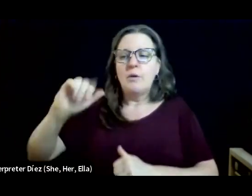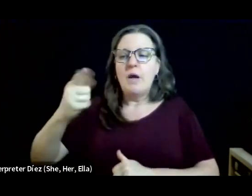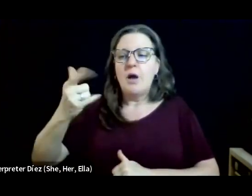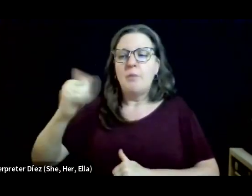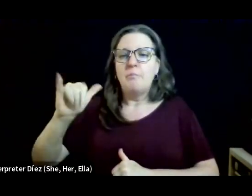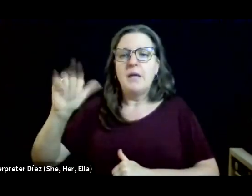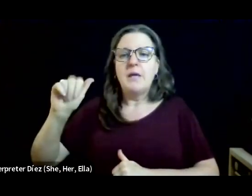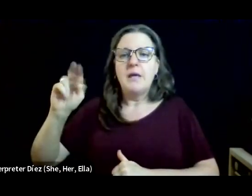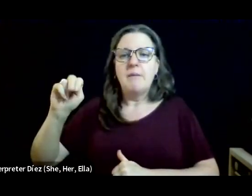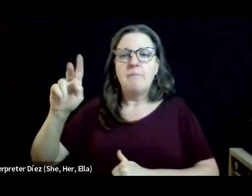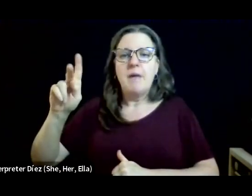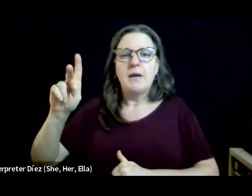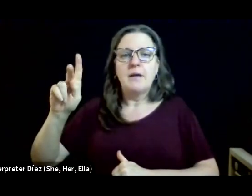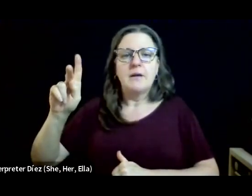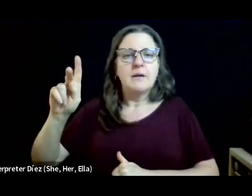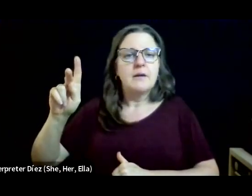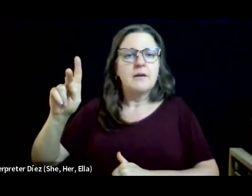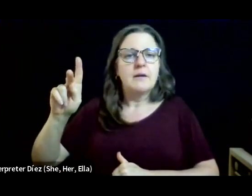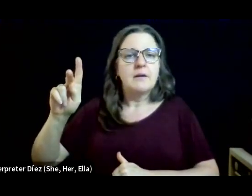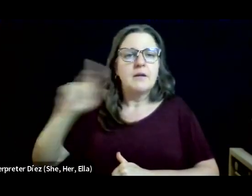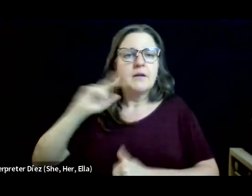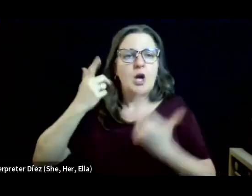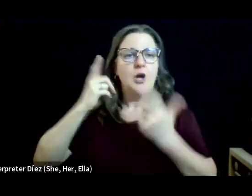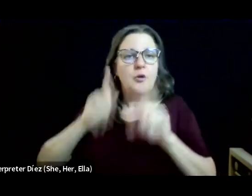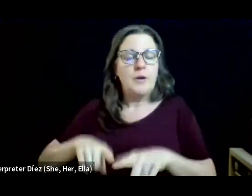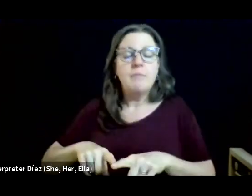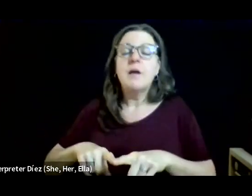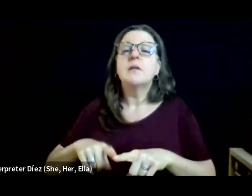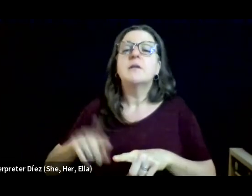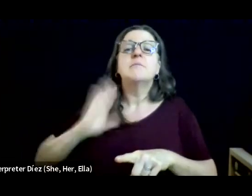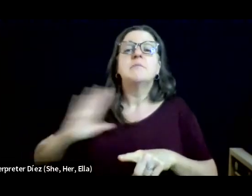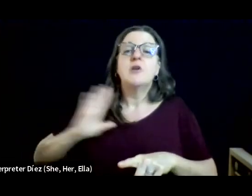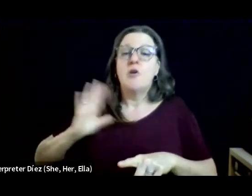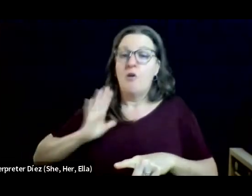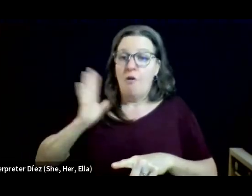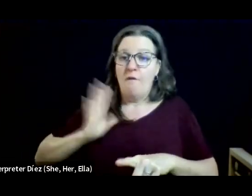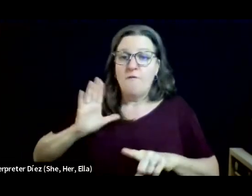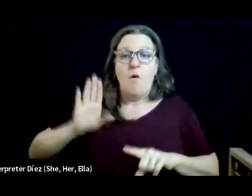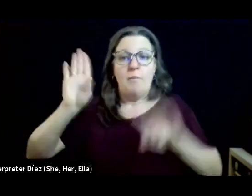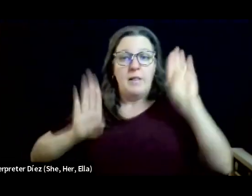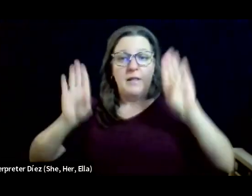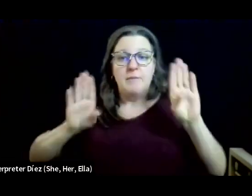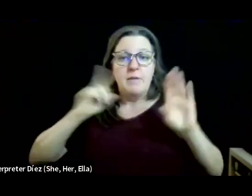Um, these are Agreements that have been formally bid on our behalf, or the behalf of other entities.